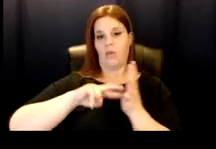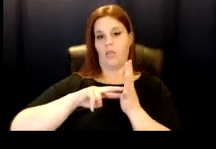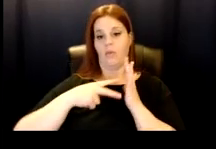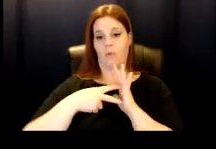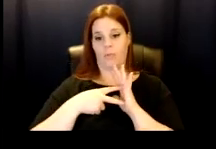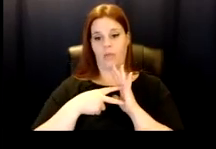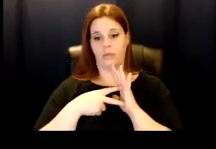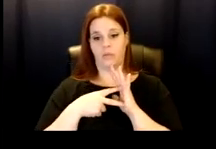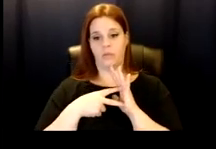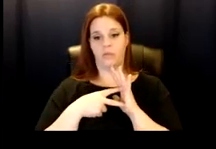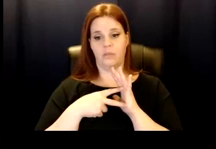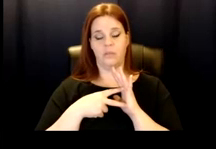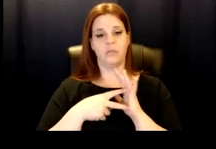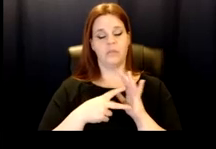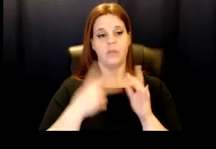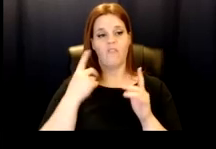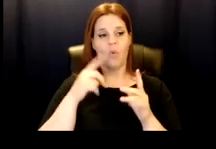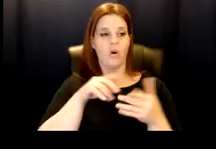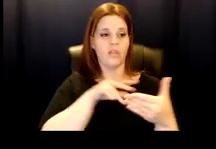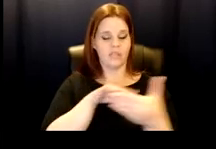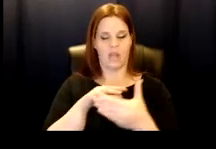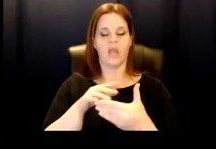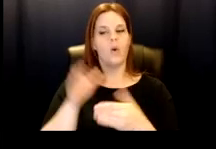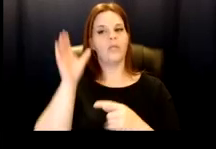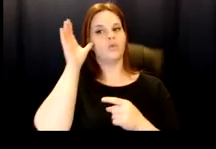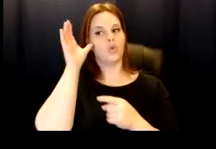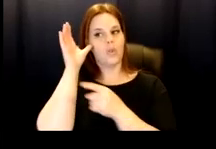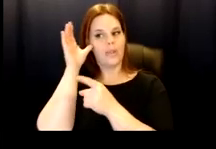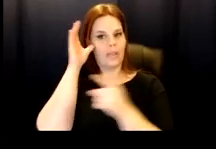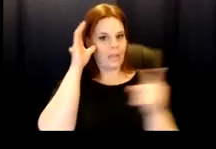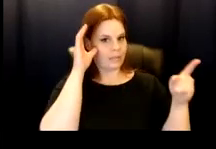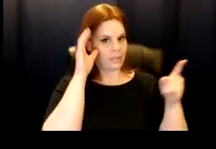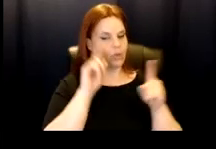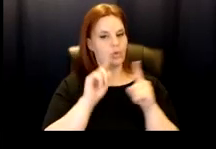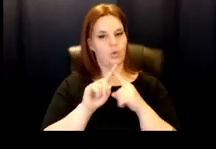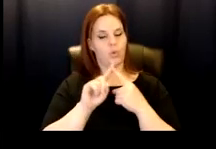study was really to listen to the voices of a cross section of youth with disabilities